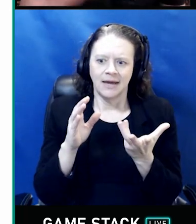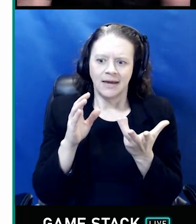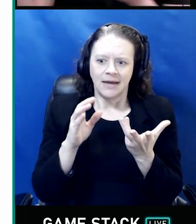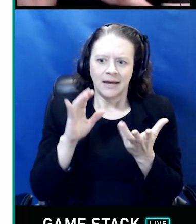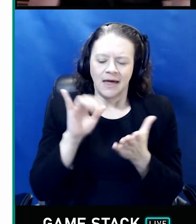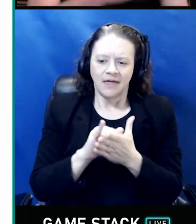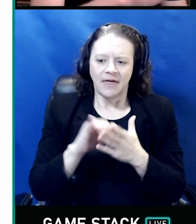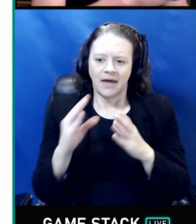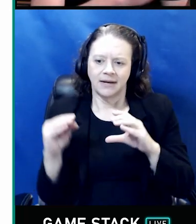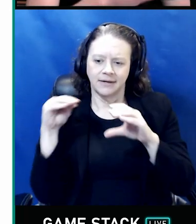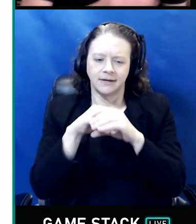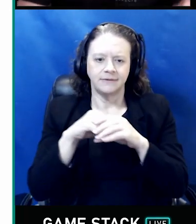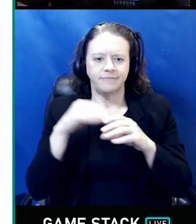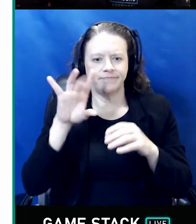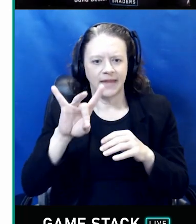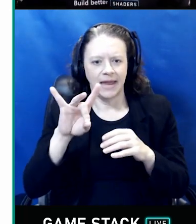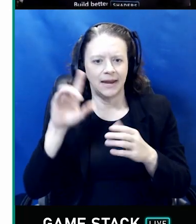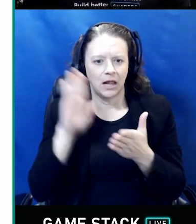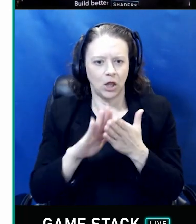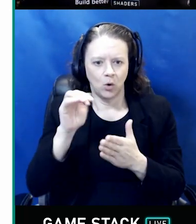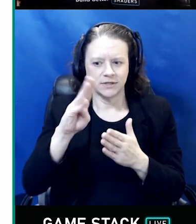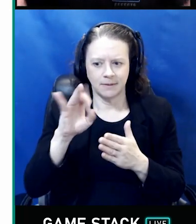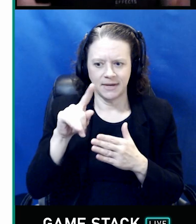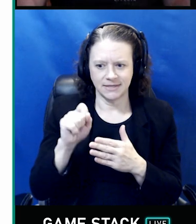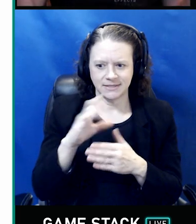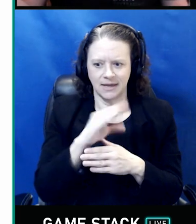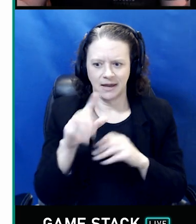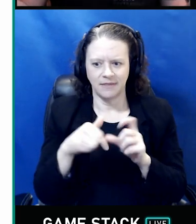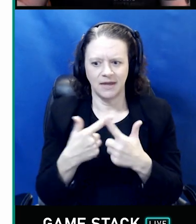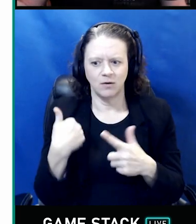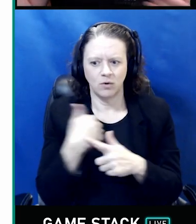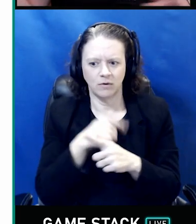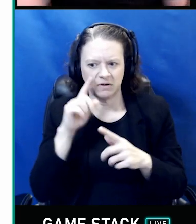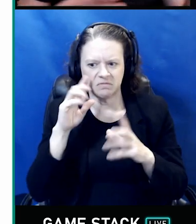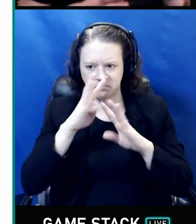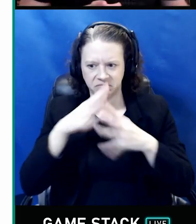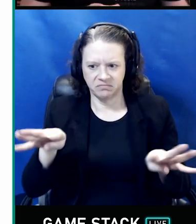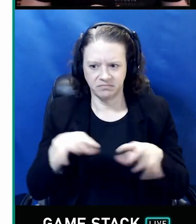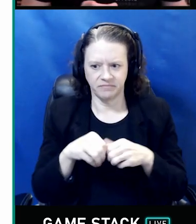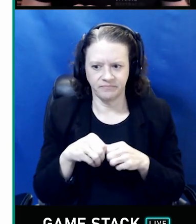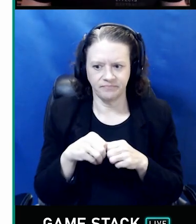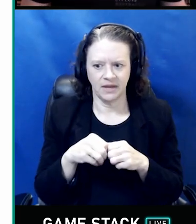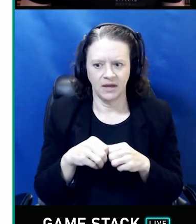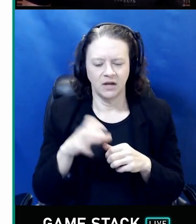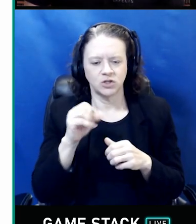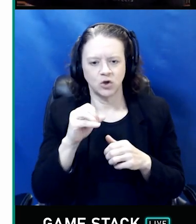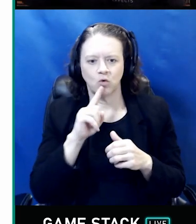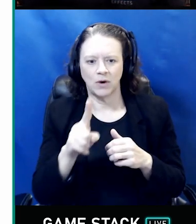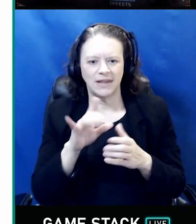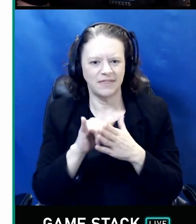whether any of the other bits are set or not. So put another way, it ignores any any overflows that might occur.